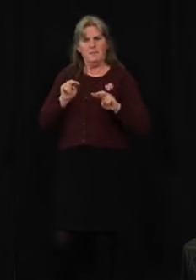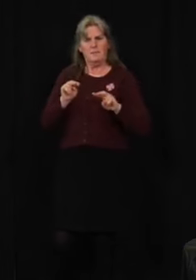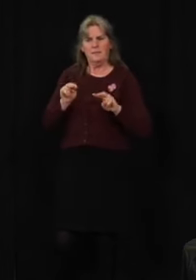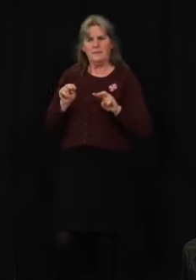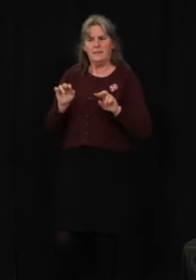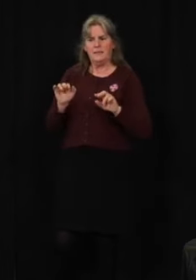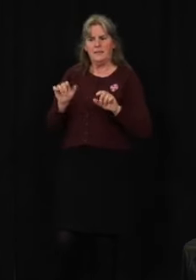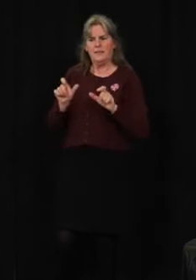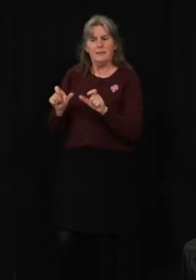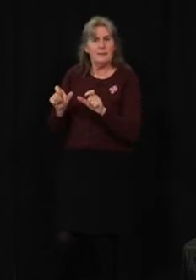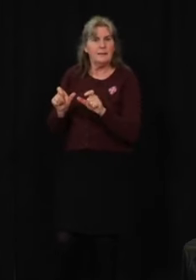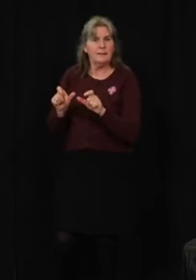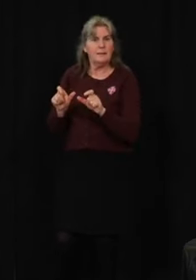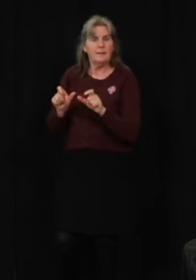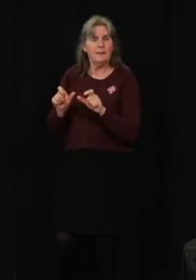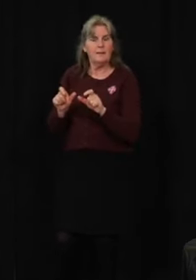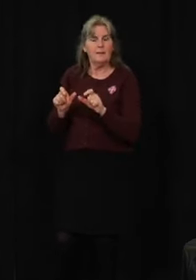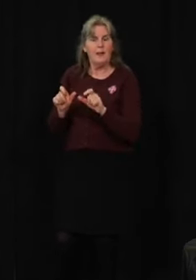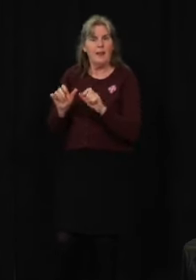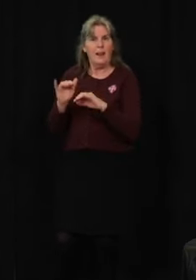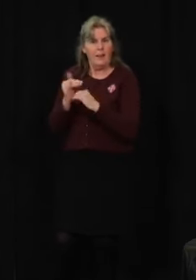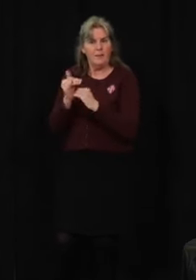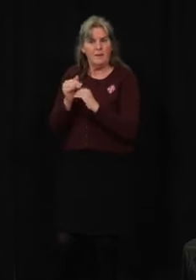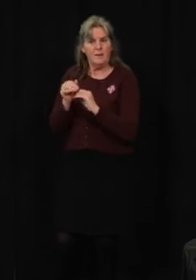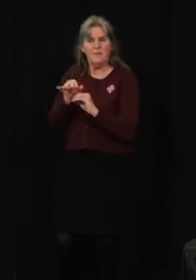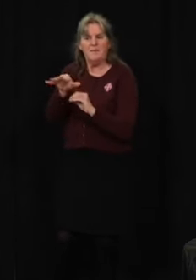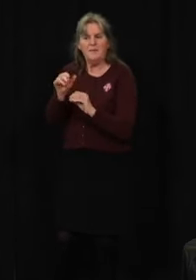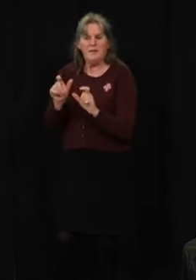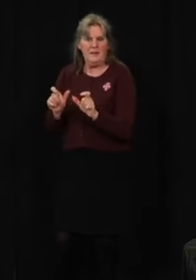school measures are going to be very closely worked on with the